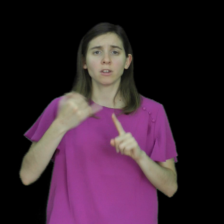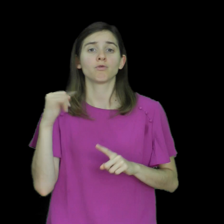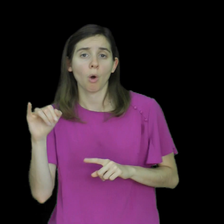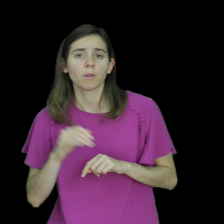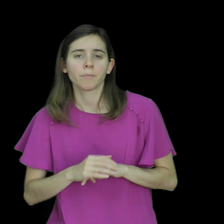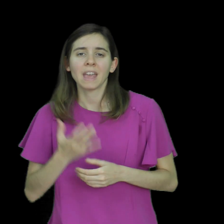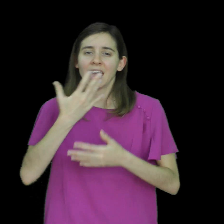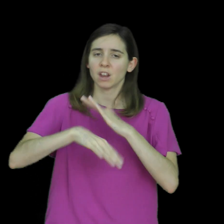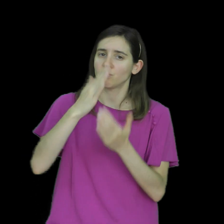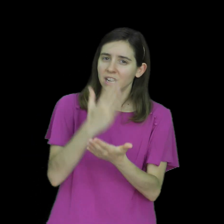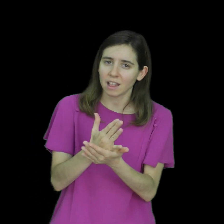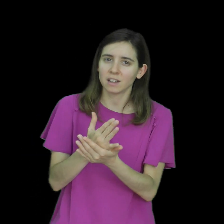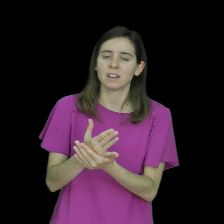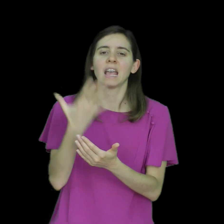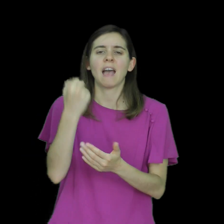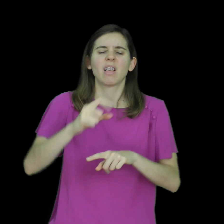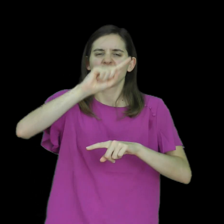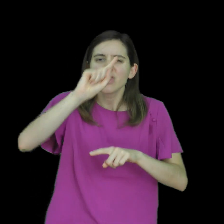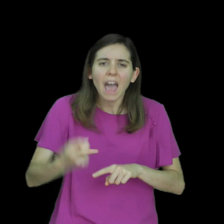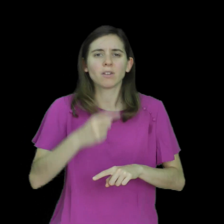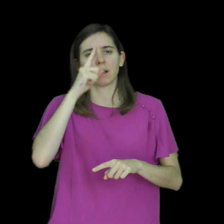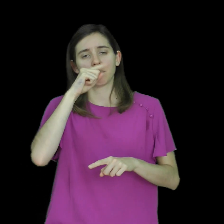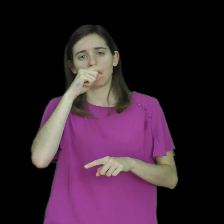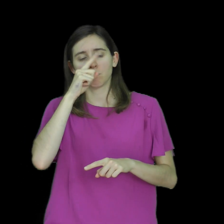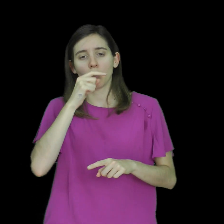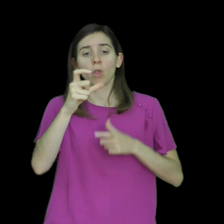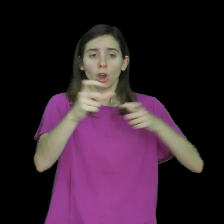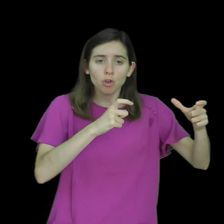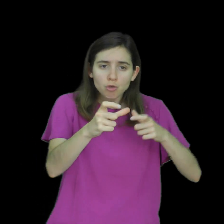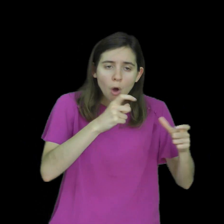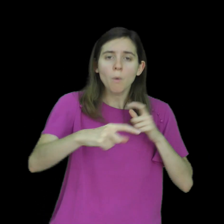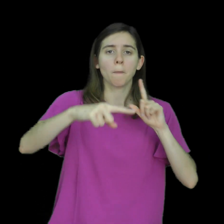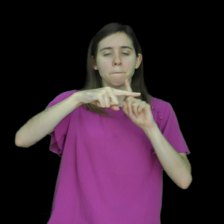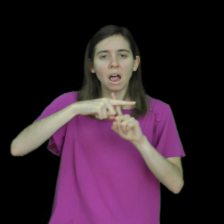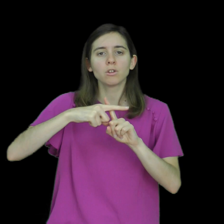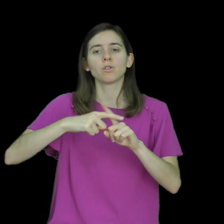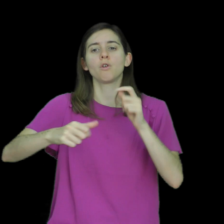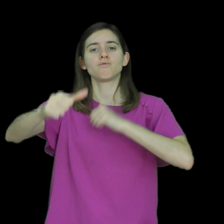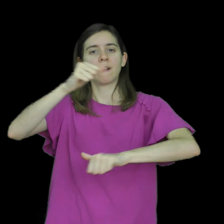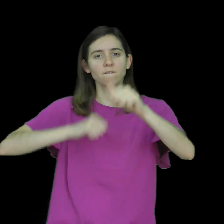reality, there are thousands who have not just managed but have reversed high